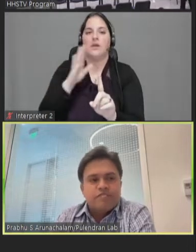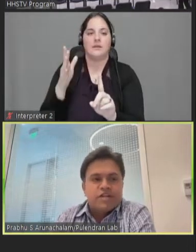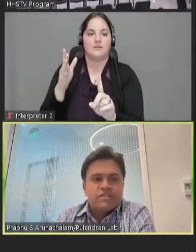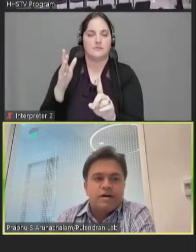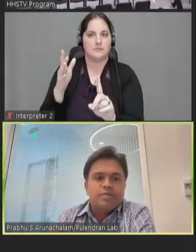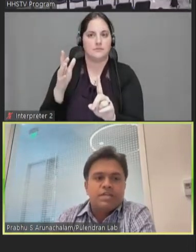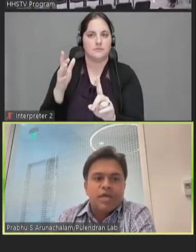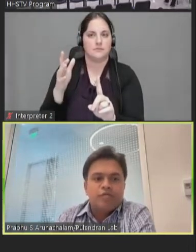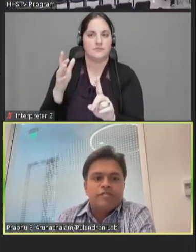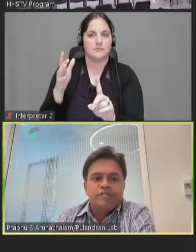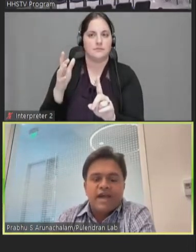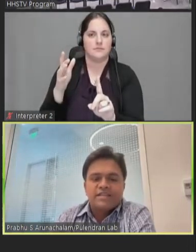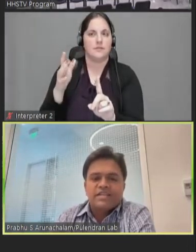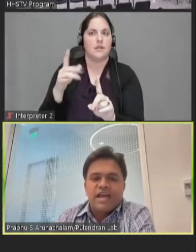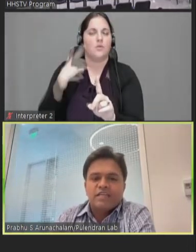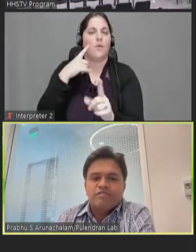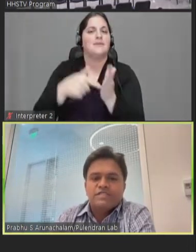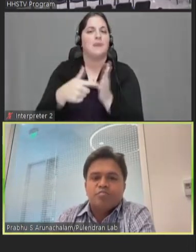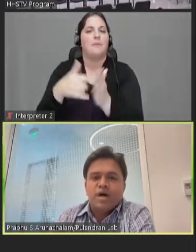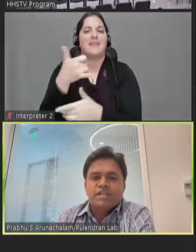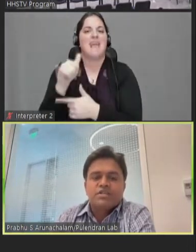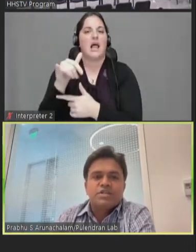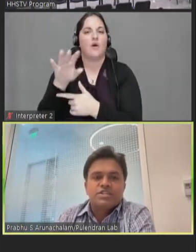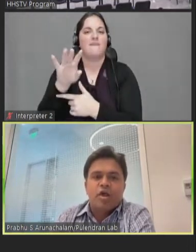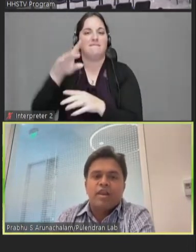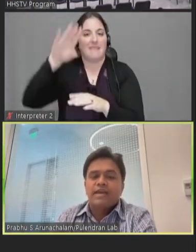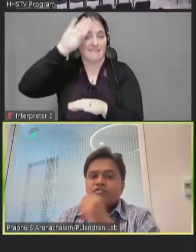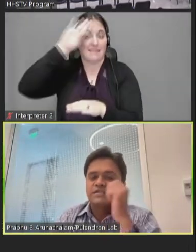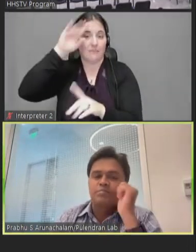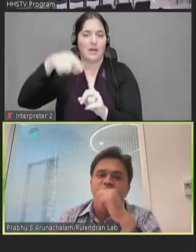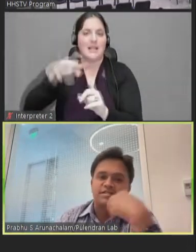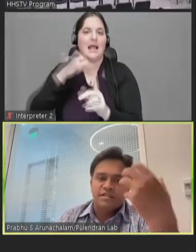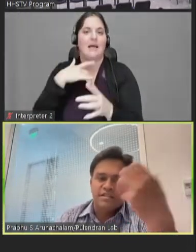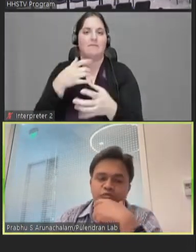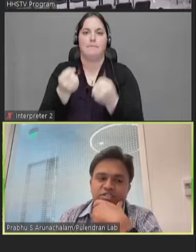For example, yellow fever vaccine activates multiple toll-like receptors, and this was